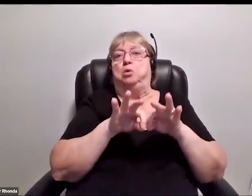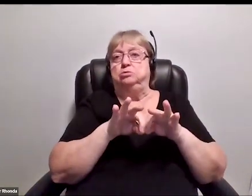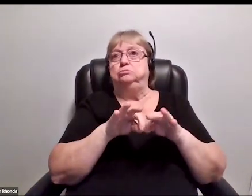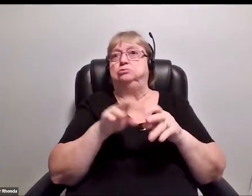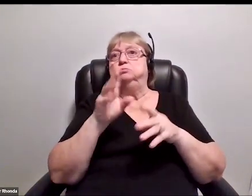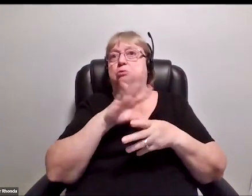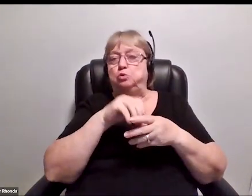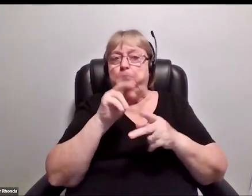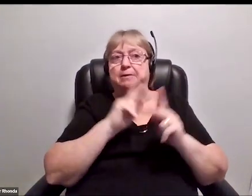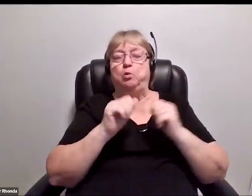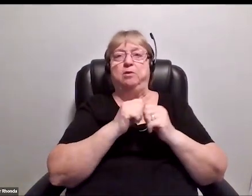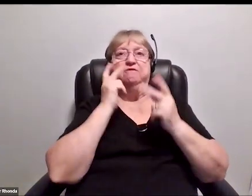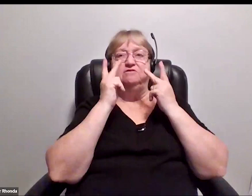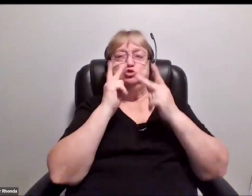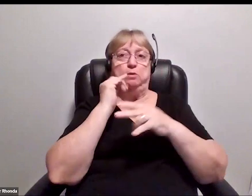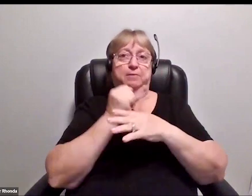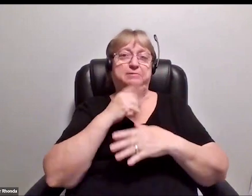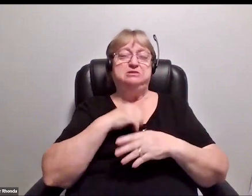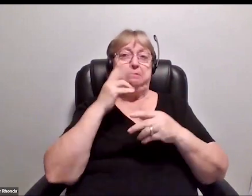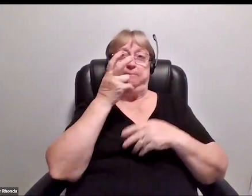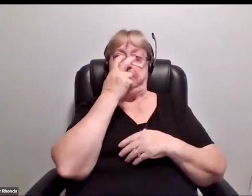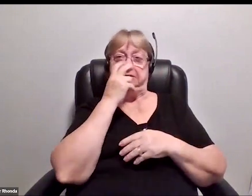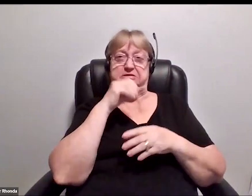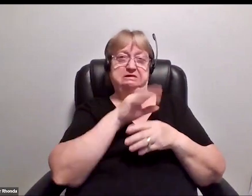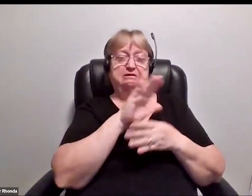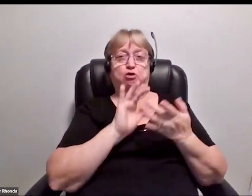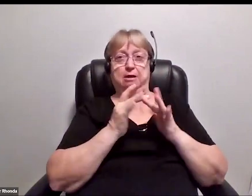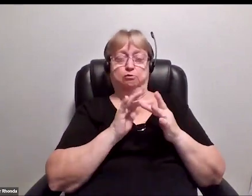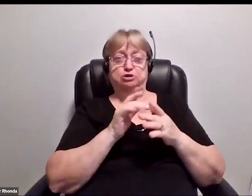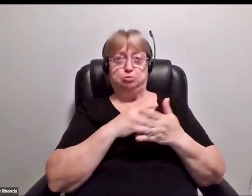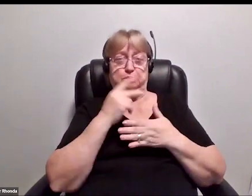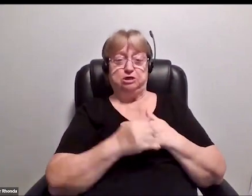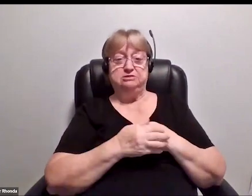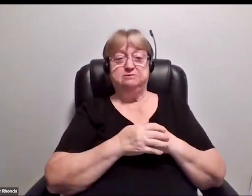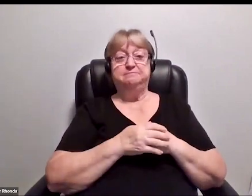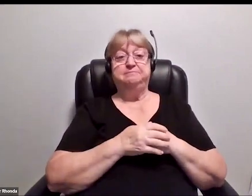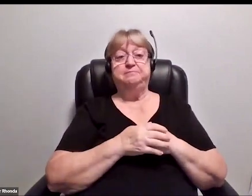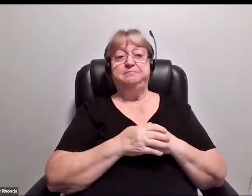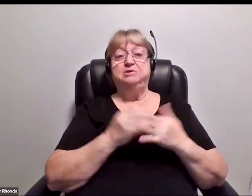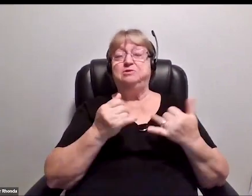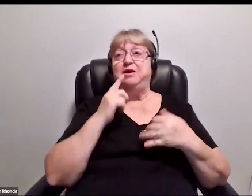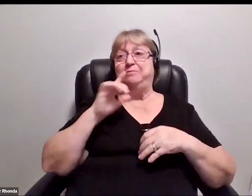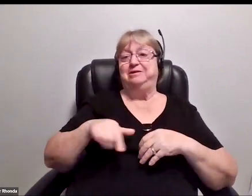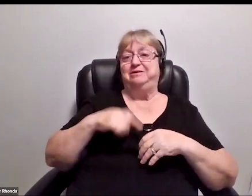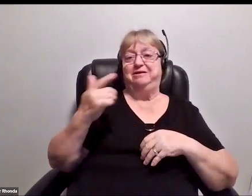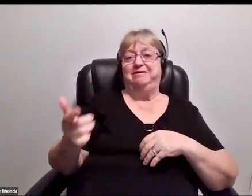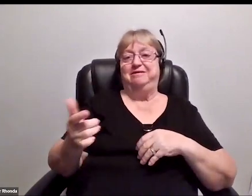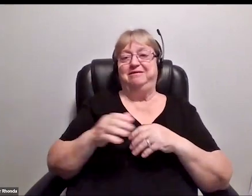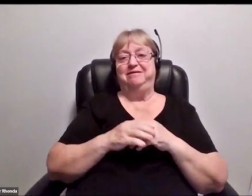and visual impairment in the outreach projects. At this moment, I will again ask Stijn to take over.